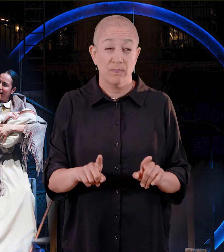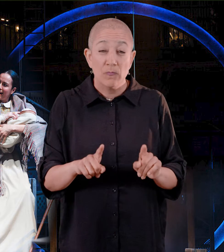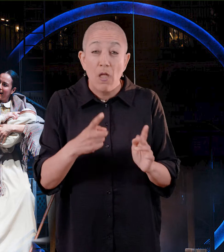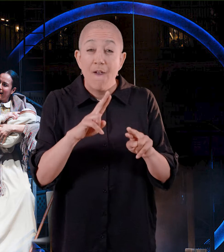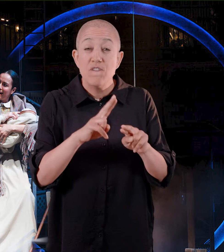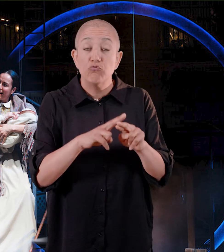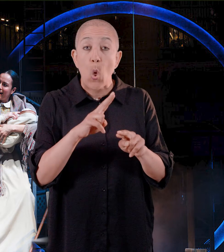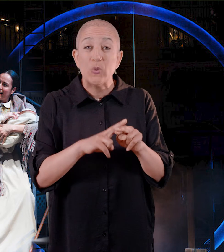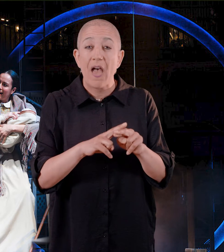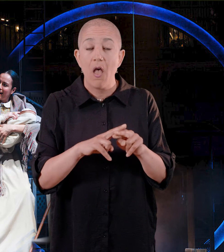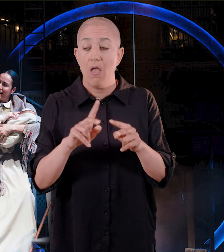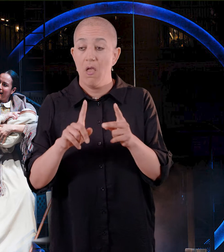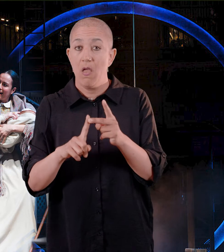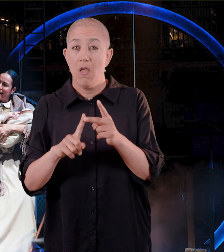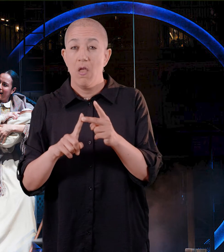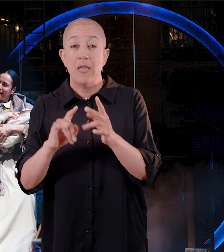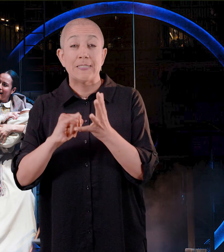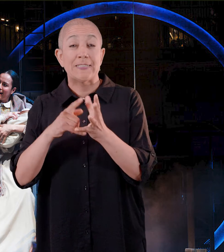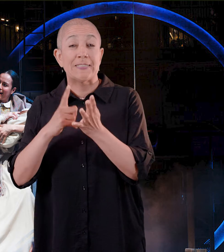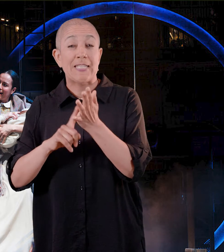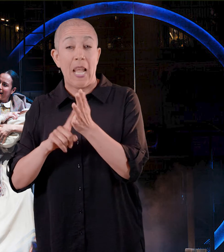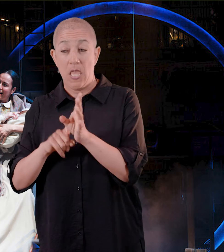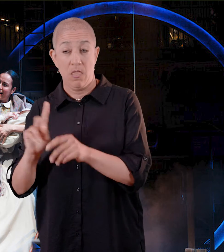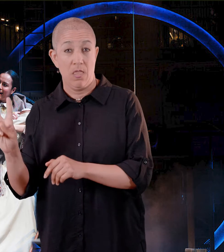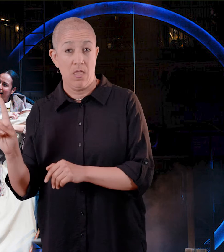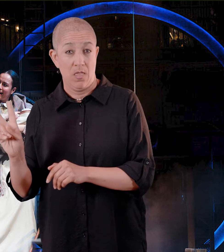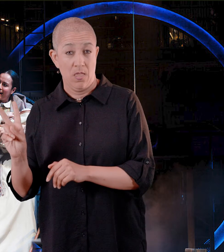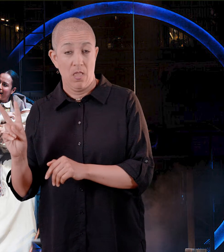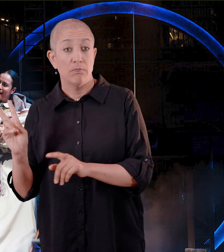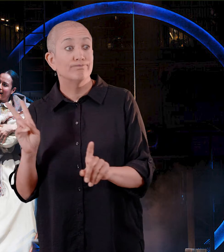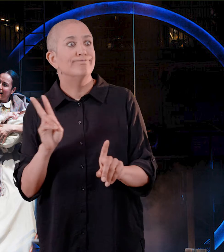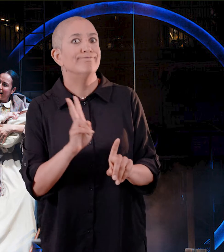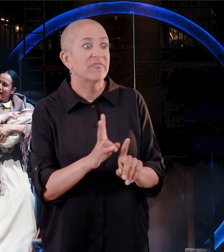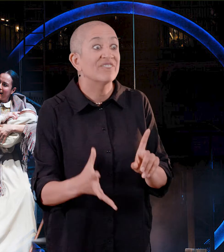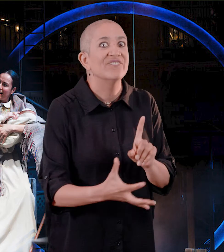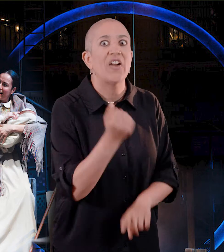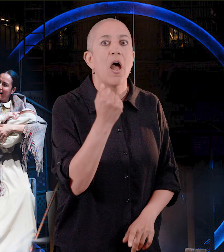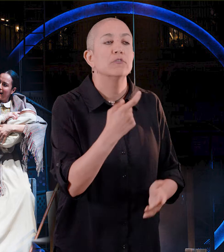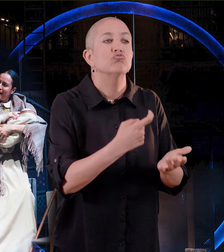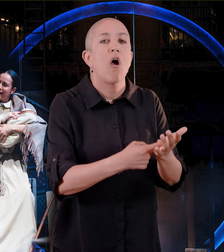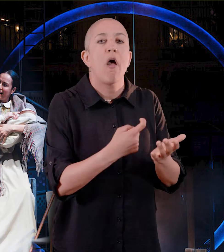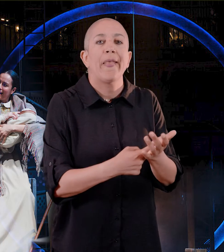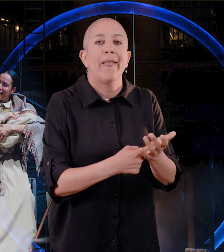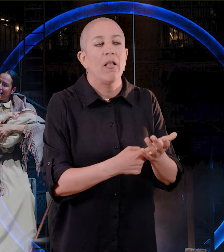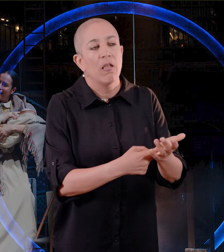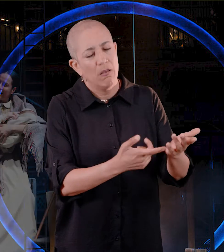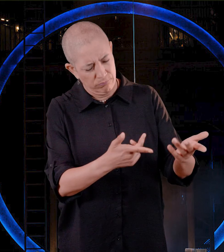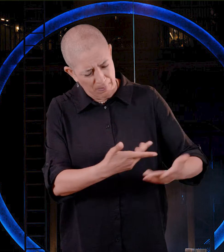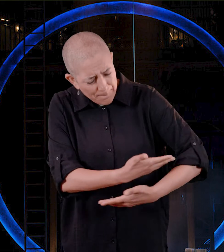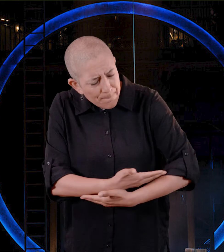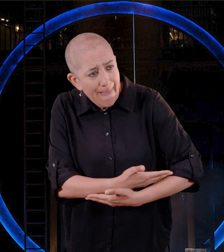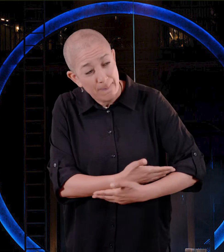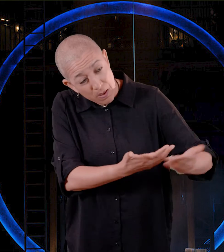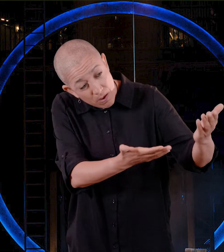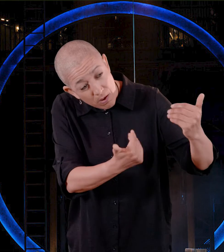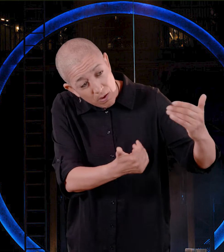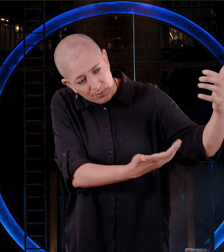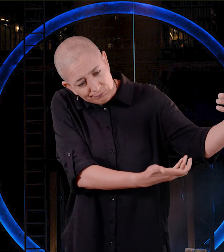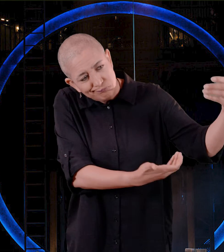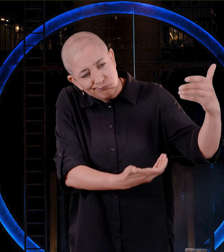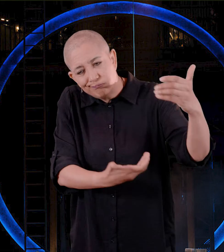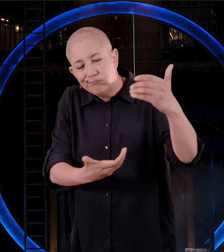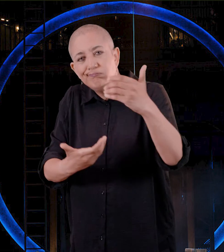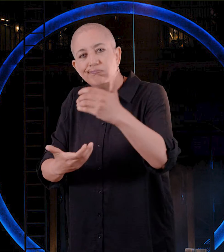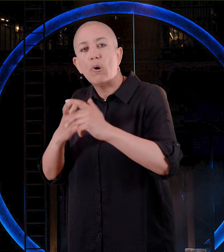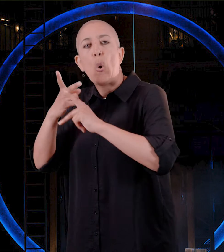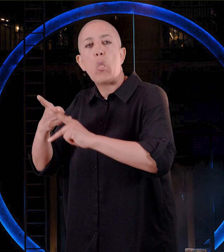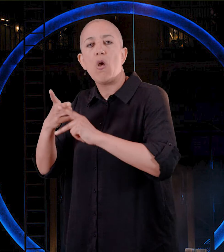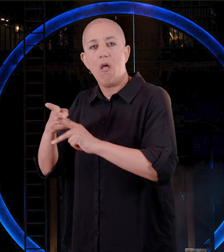and give her and her baby shelter.